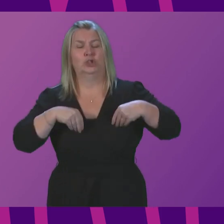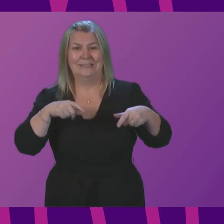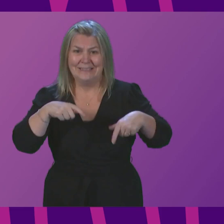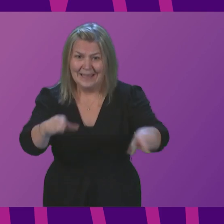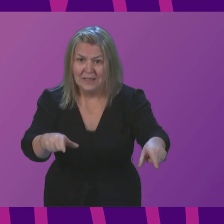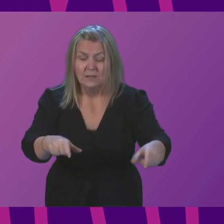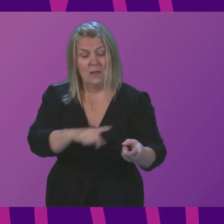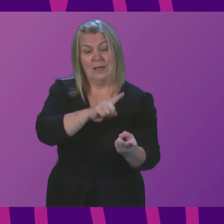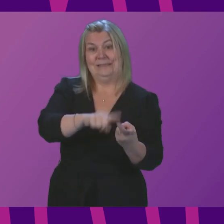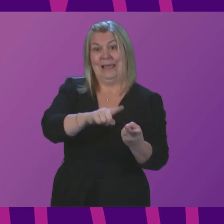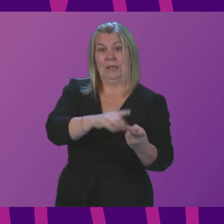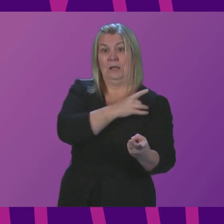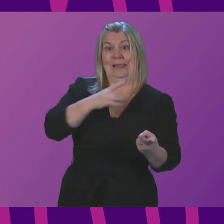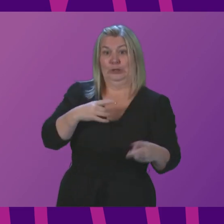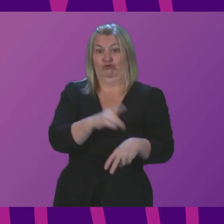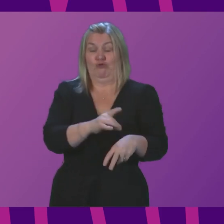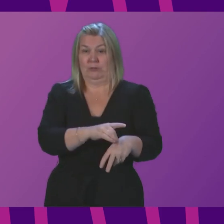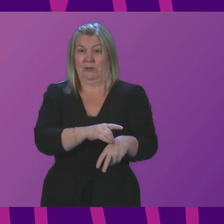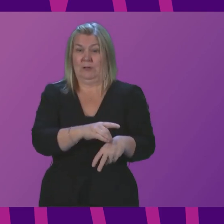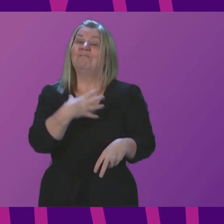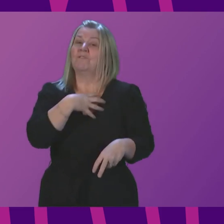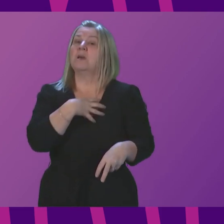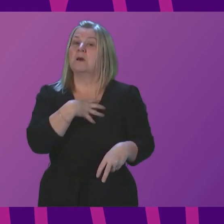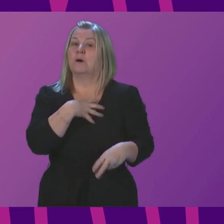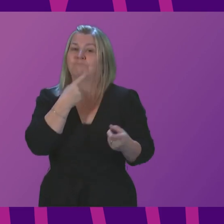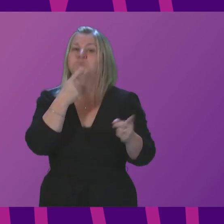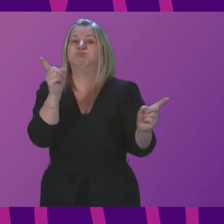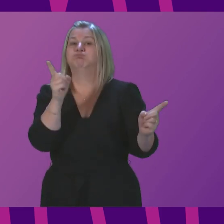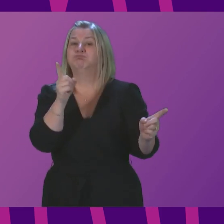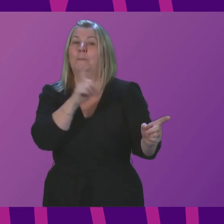is afraid to speak out because of bullying and intimidation, has told me that, in the